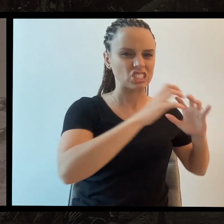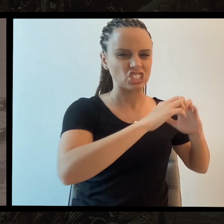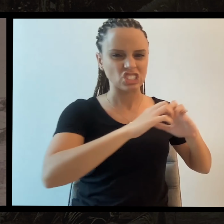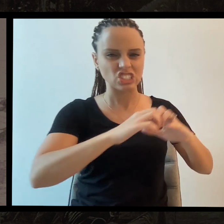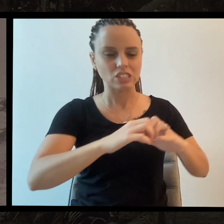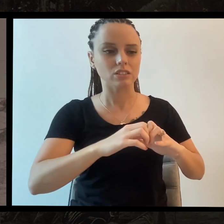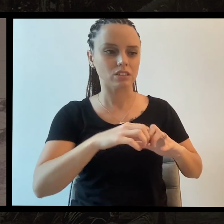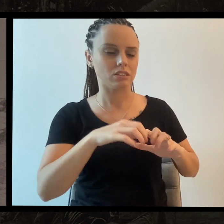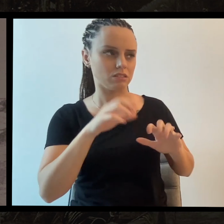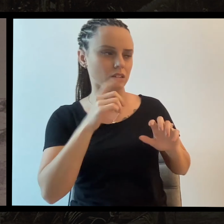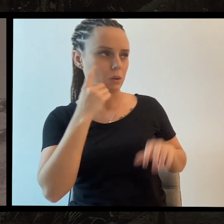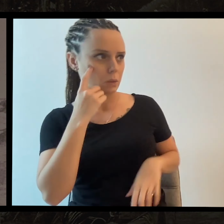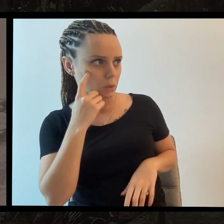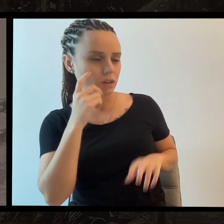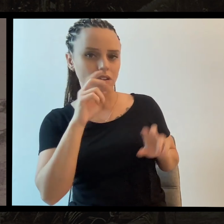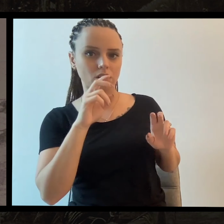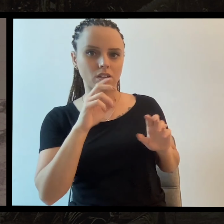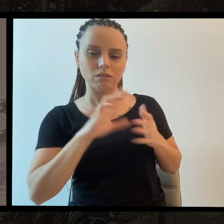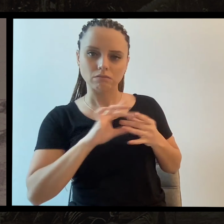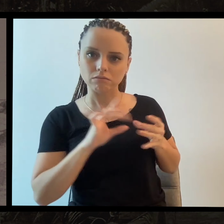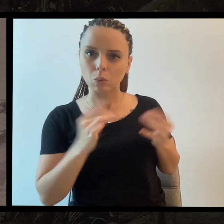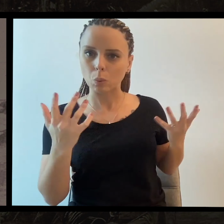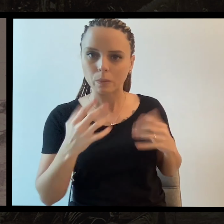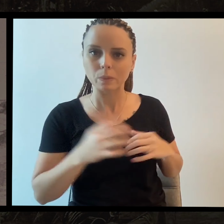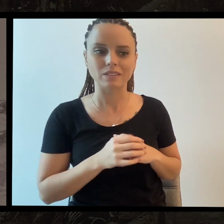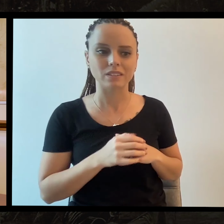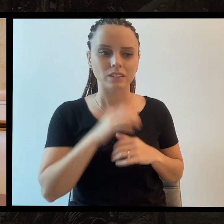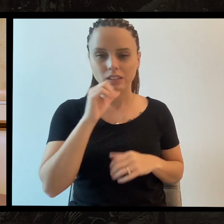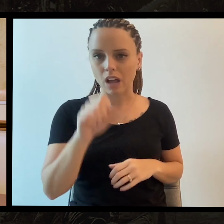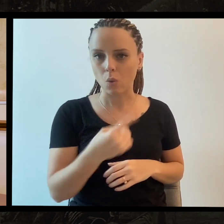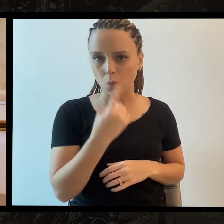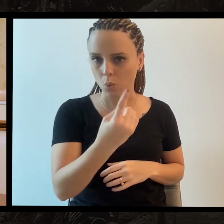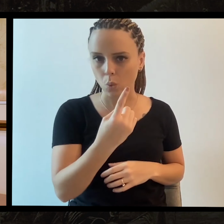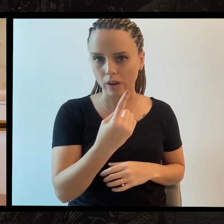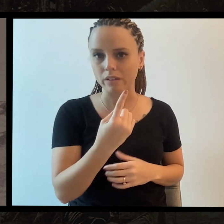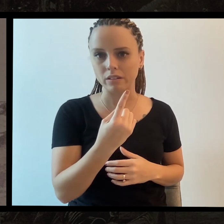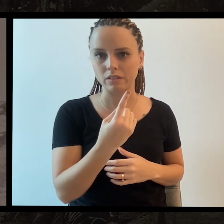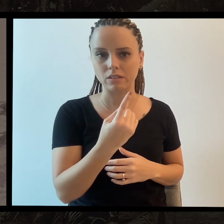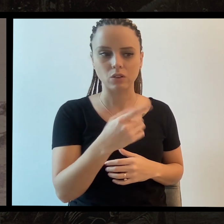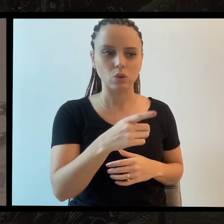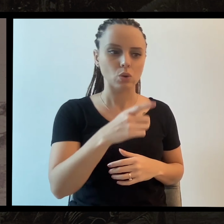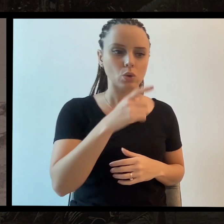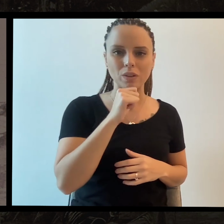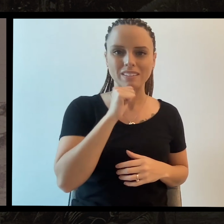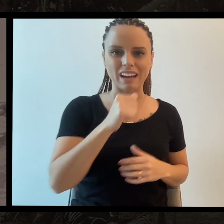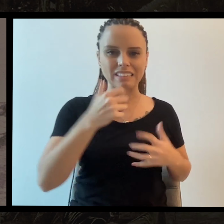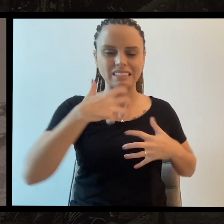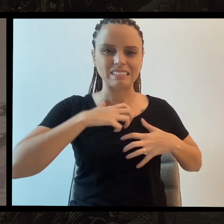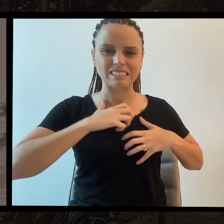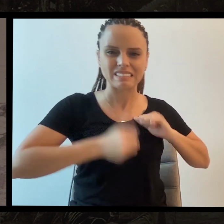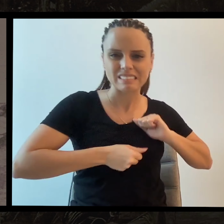He said when he got back there quote, "There was not one of them–" Them being Tejanos, "who did not lament the loss of a relative